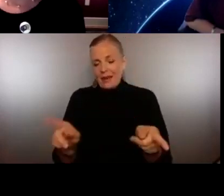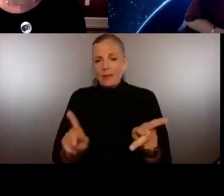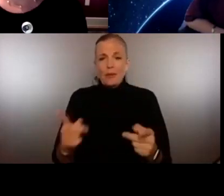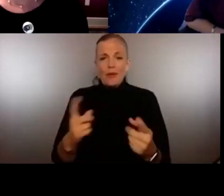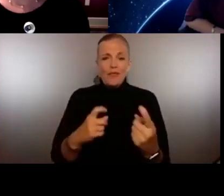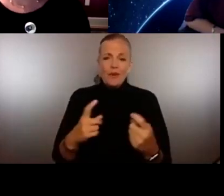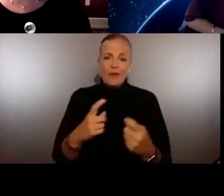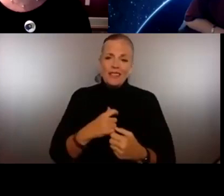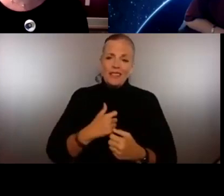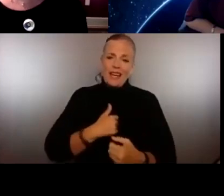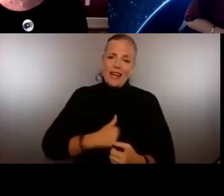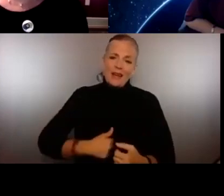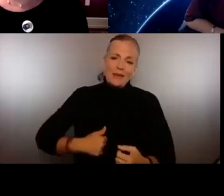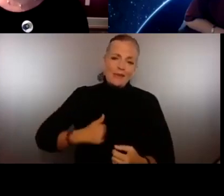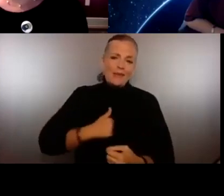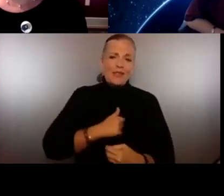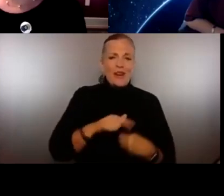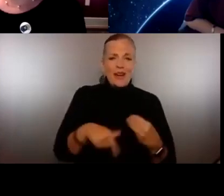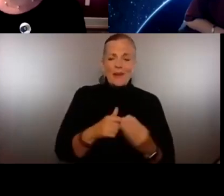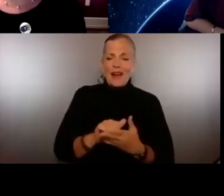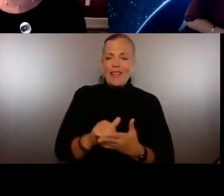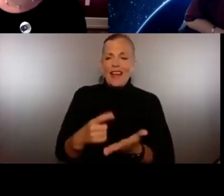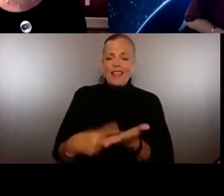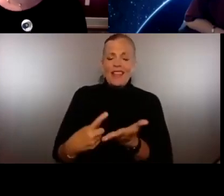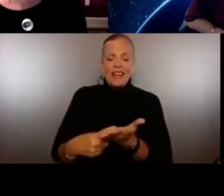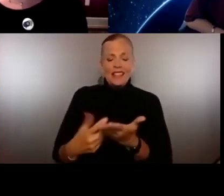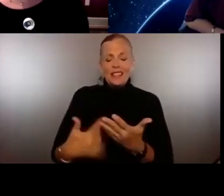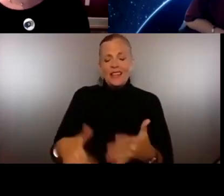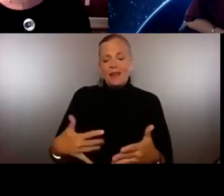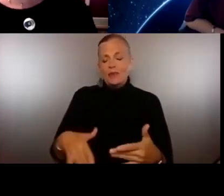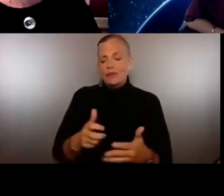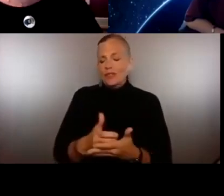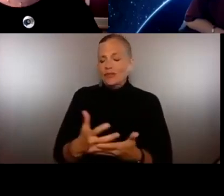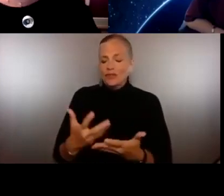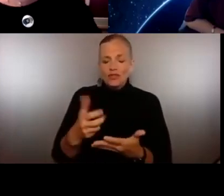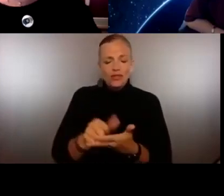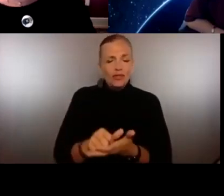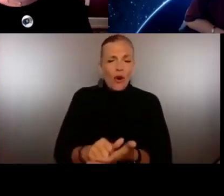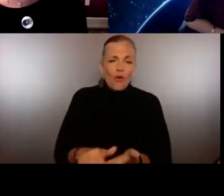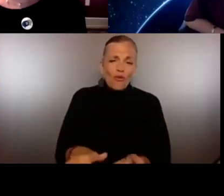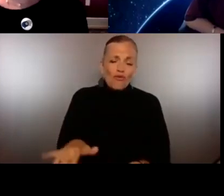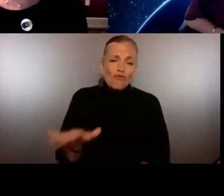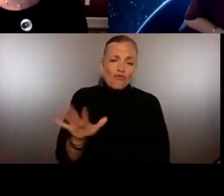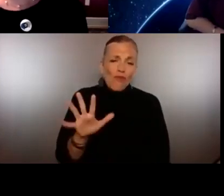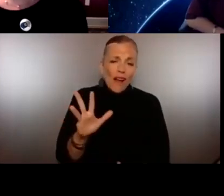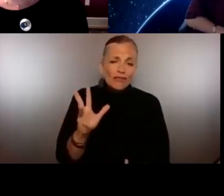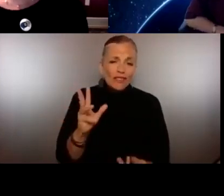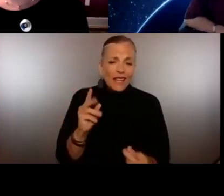The discussion was so rich and just carried on, so I'm thrilled about that.